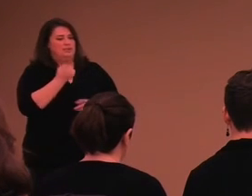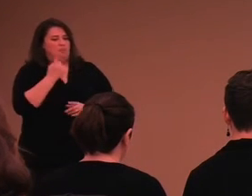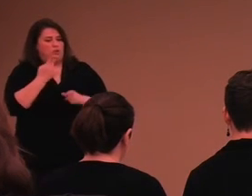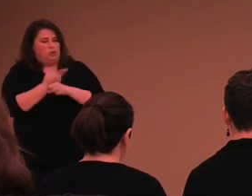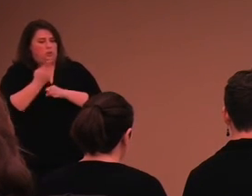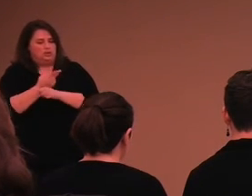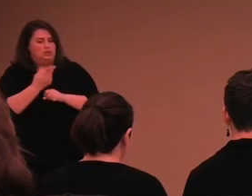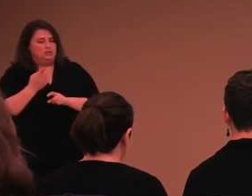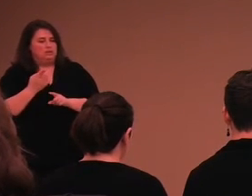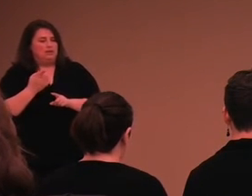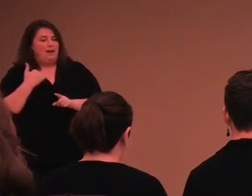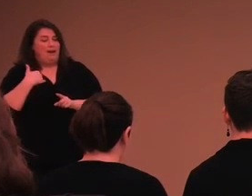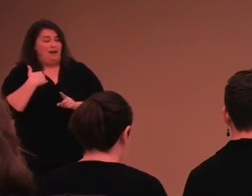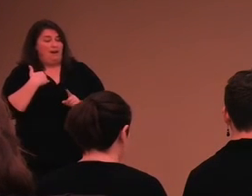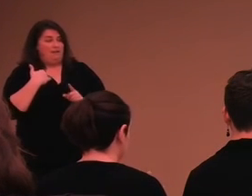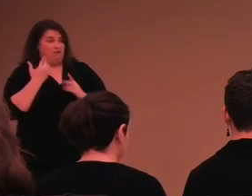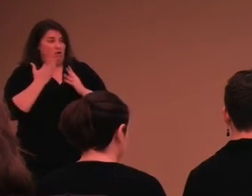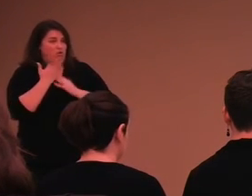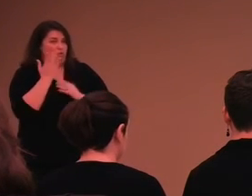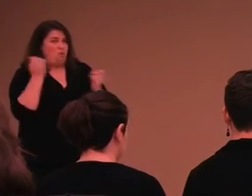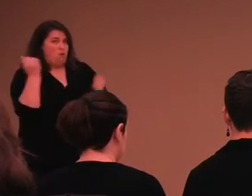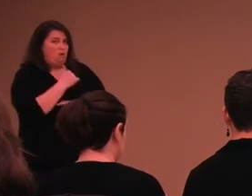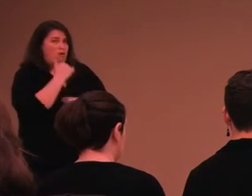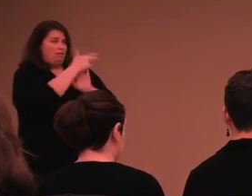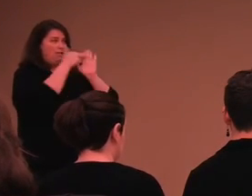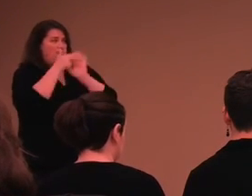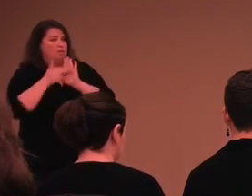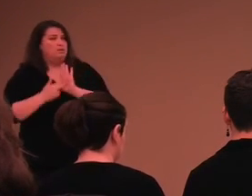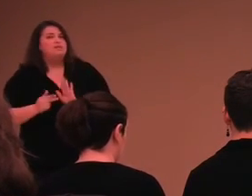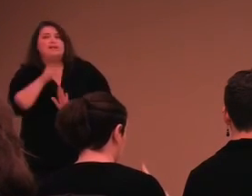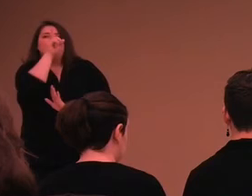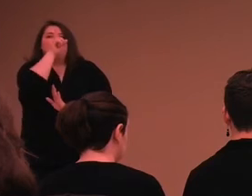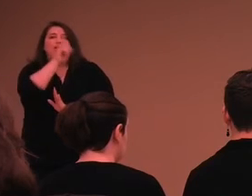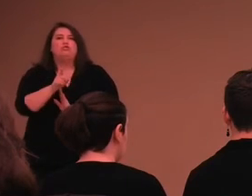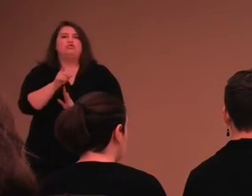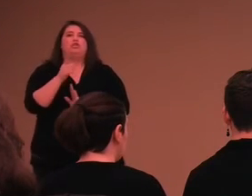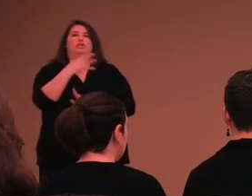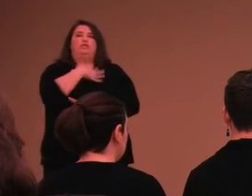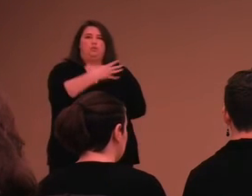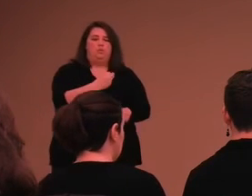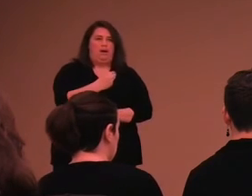I've gone through all exhibit labels and made sure that's white paper has black text